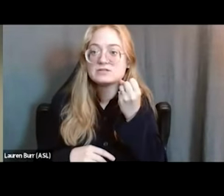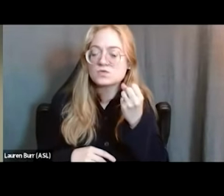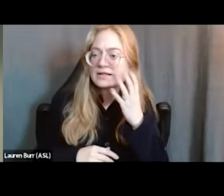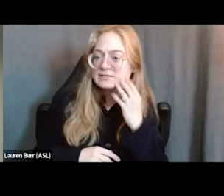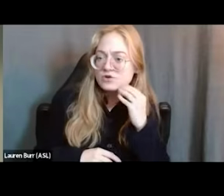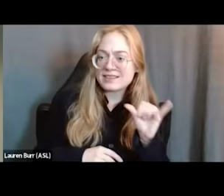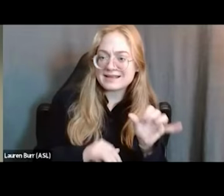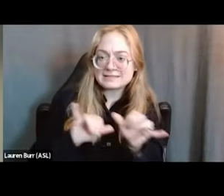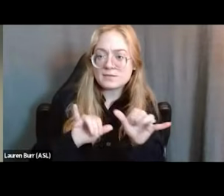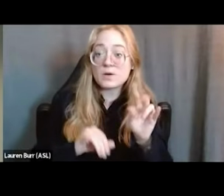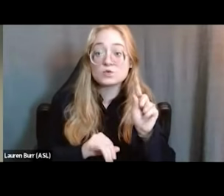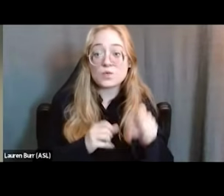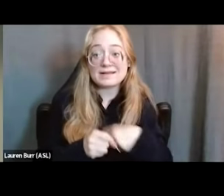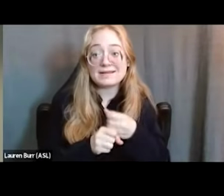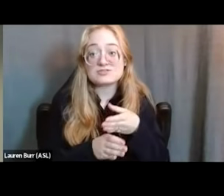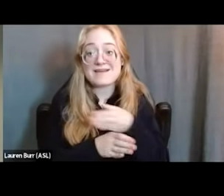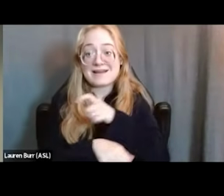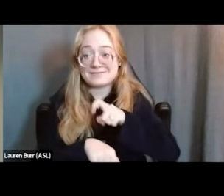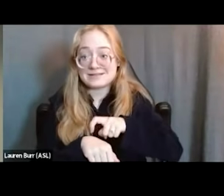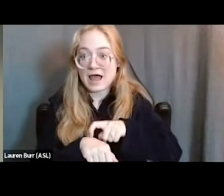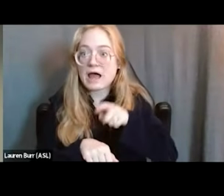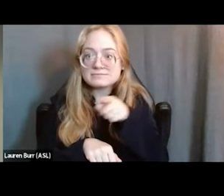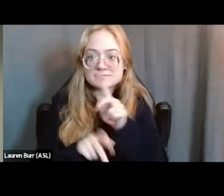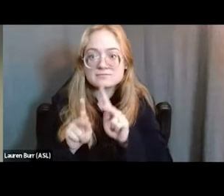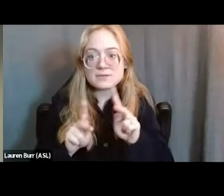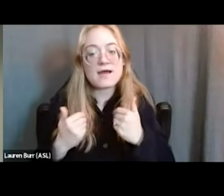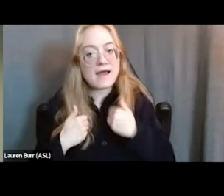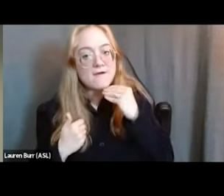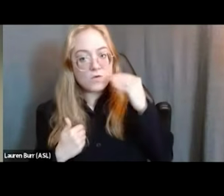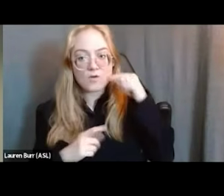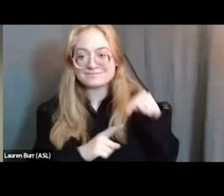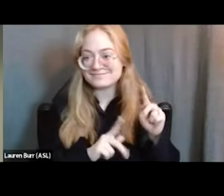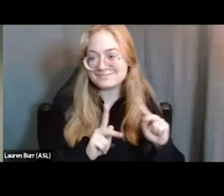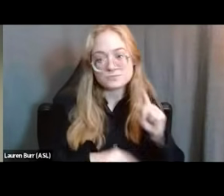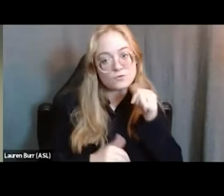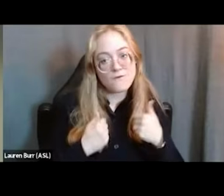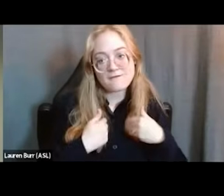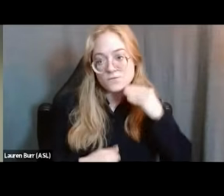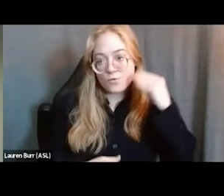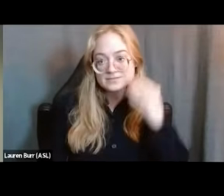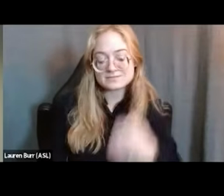almost 20 years ahead of those who are housed. And I'm gonna provide sort of an oversimplification